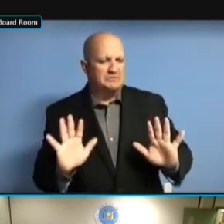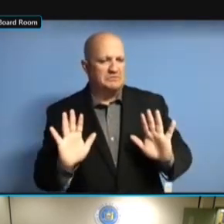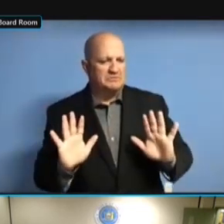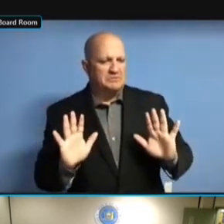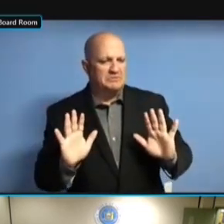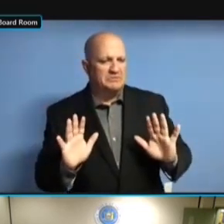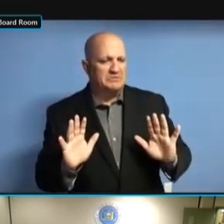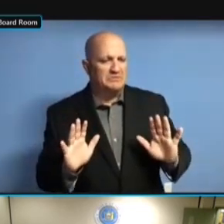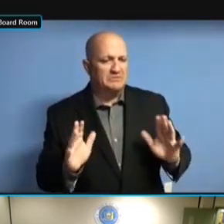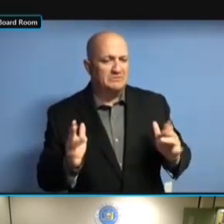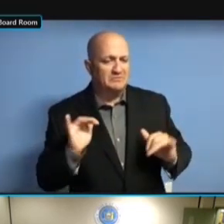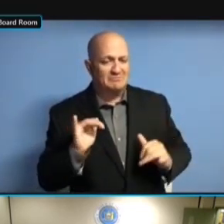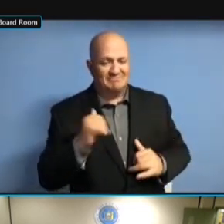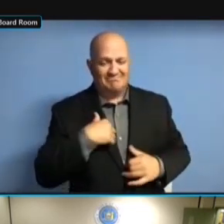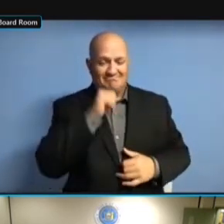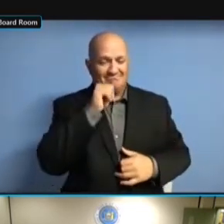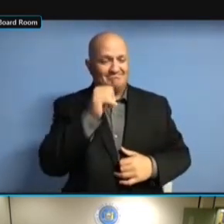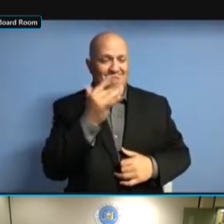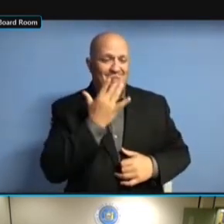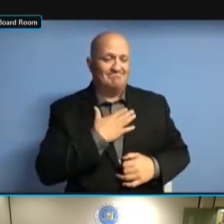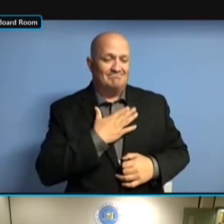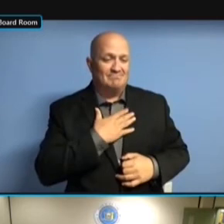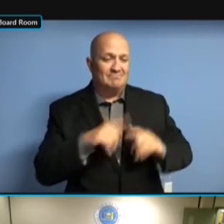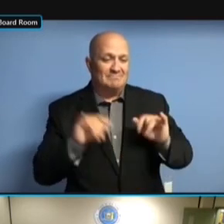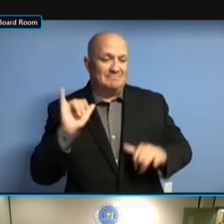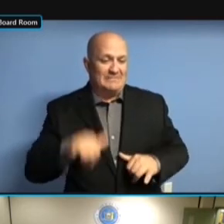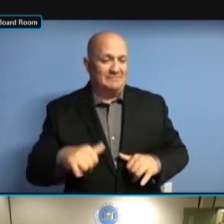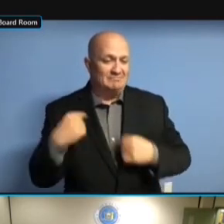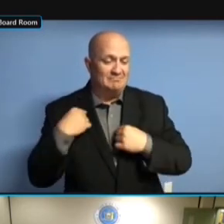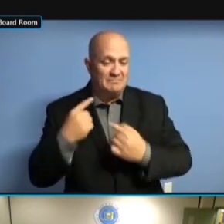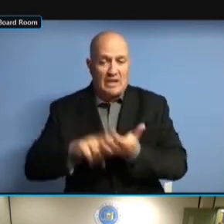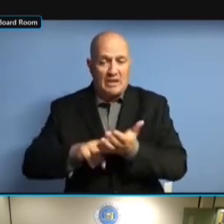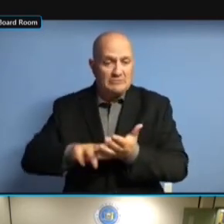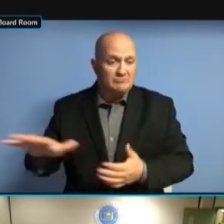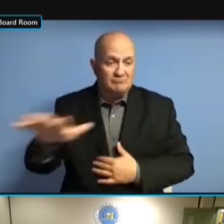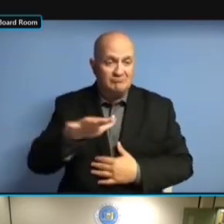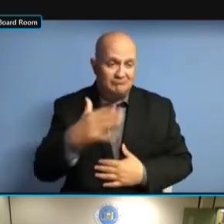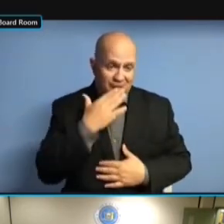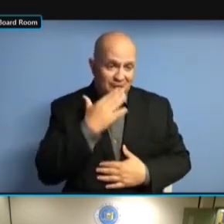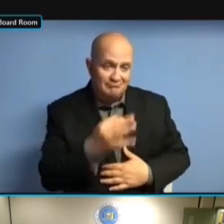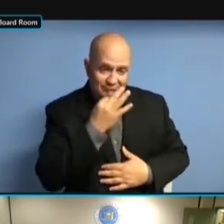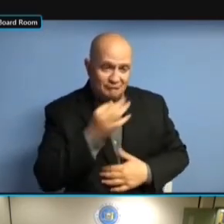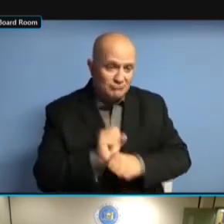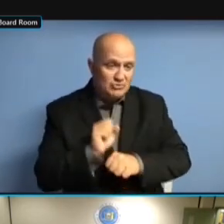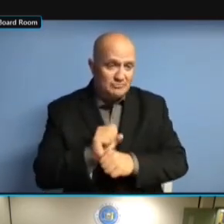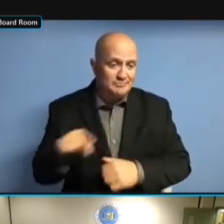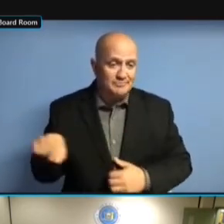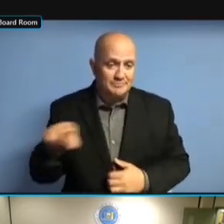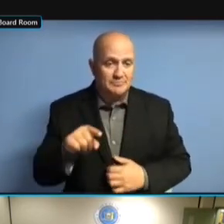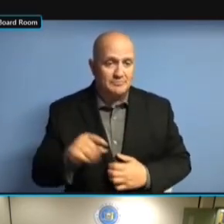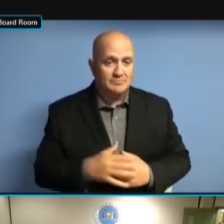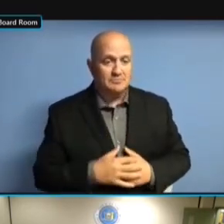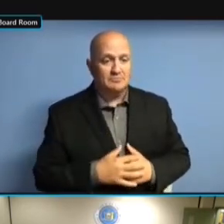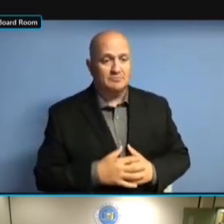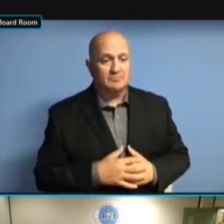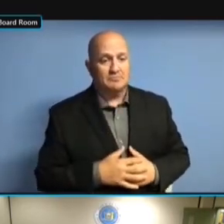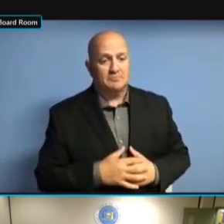NOT MY PREFERENCE BUT WE DO, AND NOT MY PREFERENCE BUT WE DO, AND WE NOT MY PREFERENCE BUT WE DO, AND WE ACTUALLY NOT MY PREFERENCE BUT WE DO, AND WE ACTUALLY HAVE NOT MY PREFERENCE BUT WE DO, AND WE ACTUALLY HAVE FAIRLY NOT MY PREFERENCE BUT WE DO, AND WE ACTUALLY HAVE FAIRLY GOOD WE ACTUALLY HAVE FAIRLY GOOD WE ACTUALLY HAVE FAIRLY GOOD ONES. ONES. ONES. ALL ONES. ALL TOGETHER ONES. ALL TOGETHER NOW, ONES. ALL TOGETHER NOW, I ONES. ALL TOGETHER NOW, I HAVE ONES. ALL TOGETHER NOW, I HAVE A ONES. ALL TOGETHER NOW, I HAVE A FEW ALL TOGETHER NOW, I HAVE A FEW ALL TOGETHER NOW, I HAVE A FEW VACANCIES ALL TOGETHER NOW, I HAVE A FEW VACANCIES STILL, ALL TOGETHER NOW, I HAVE A FEW VACANCIES STILL, WE'RE ALL TOGETHER NOW, I HAVE A FEW VACANCIES STILL, WE'RE HIGH ALL TOGETHER NOW, I HAVE A FEW VACANCIES STILL, WE'RE HIGH 30